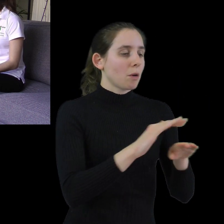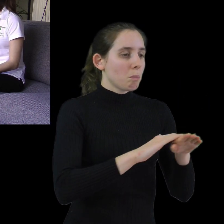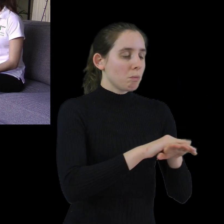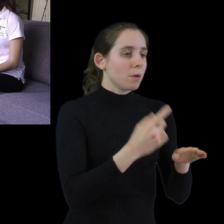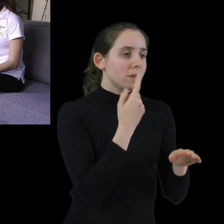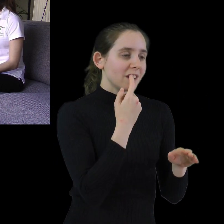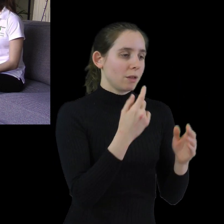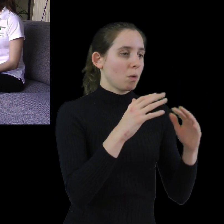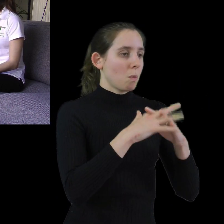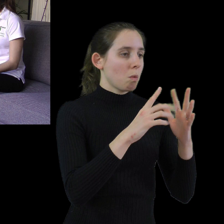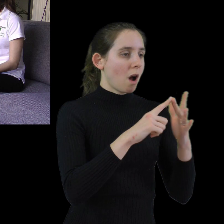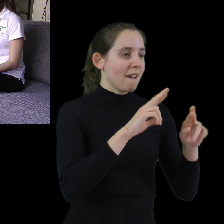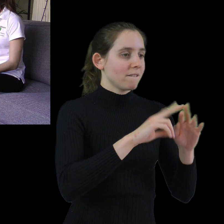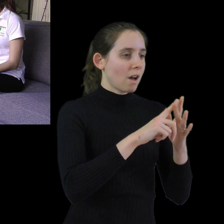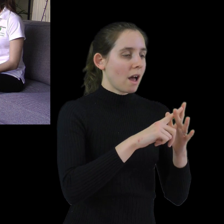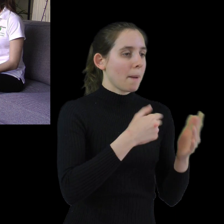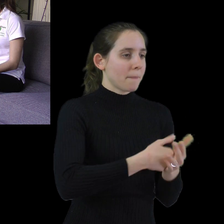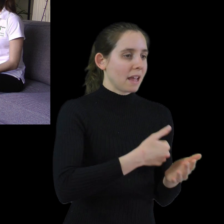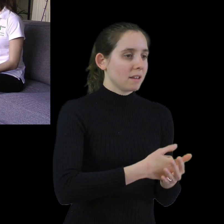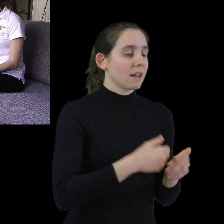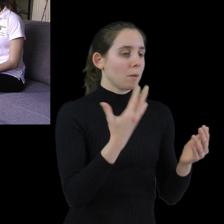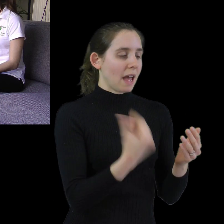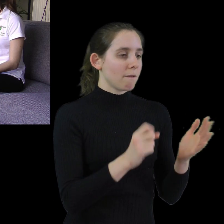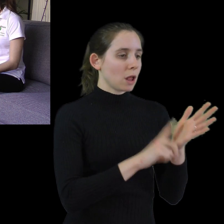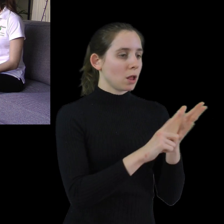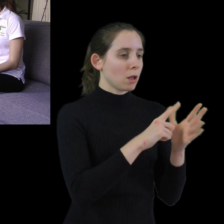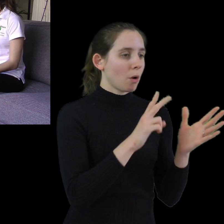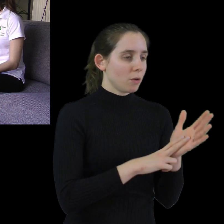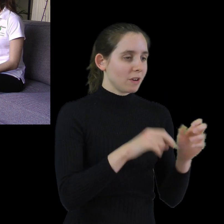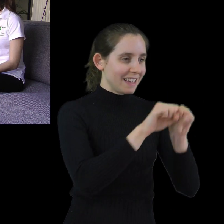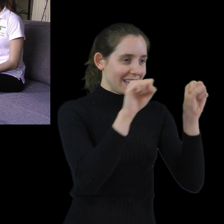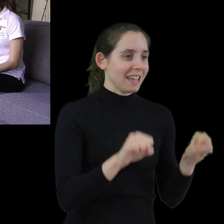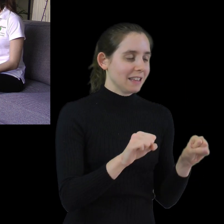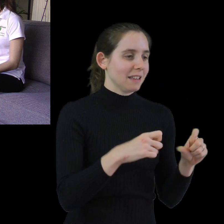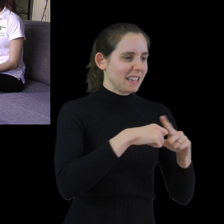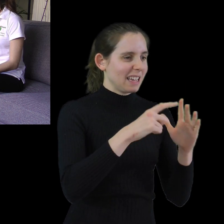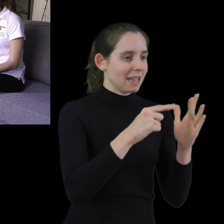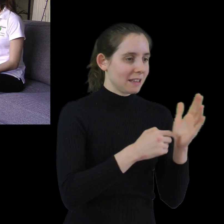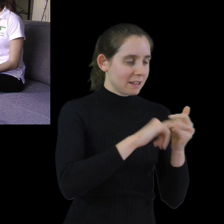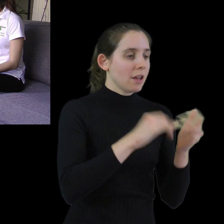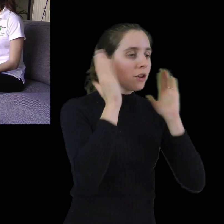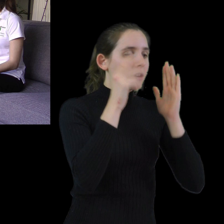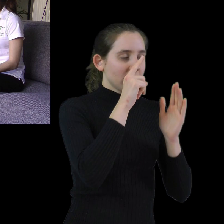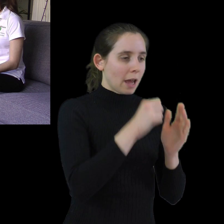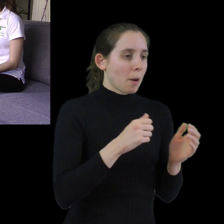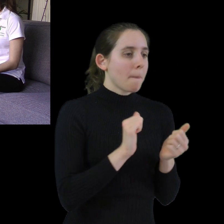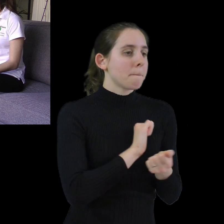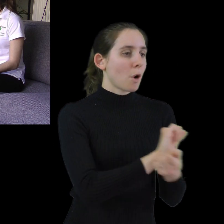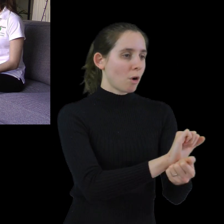based, and we have loan kits that churches can borrow, and they can try out the system themselves